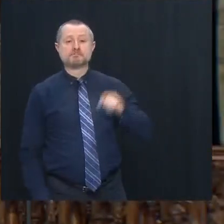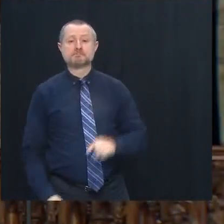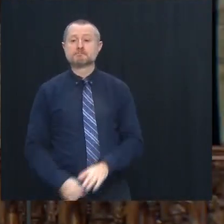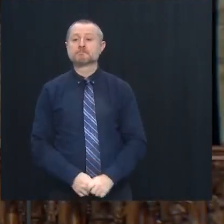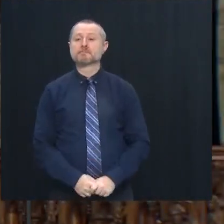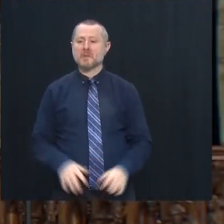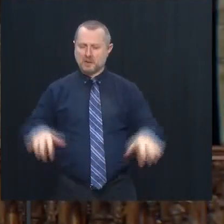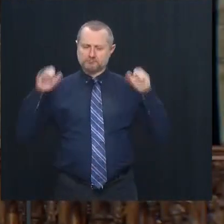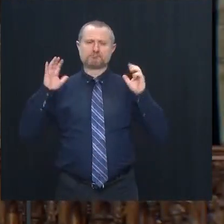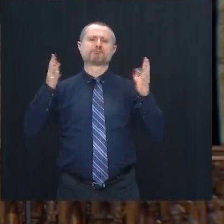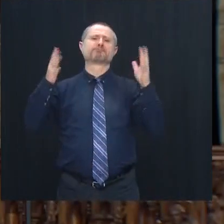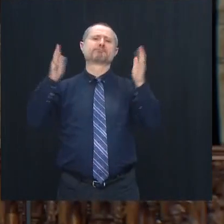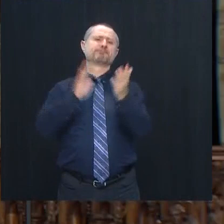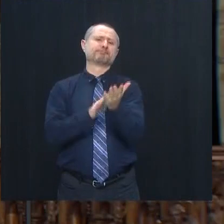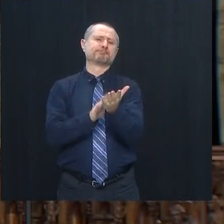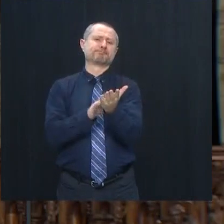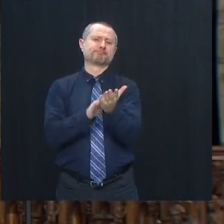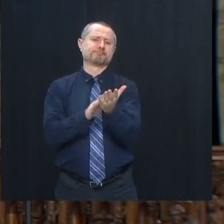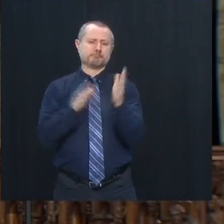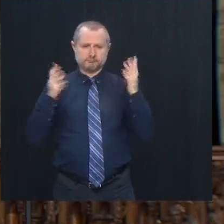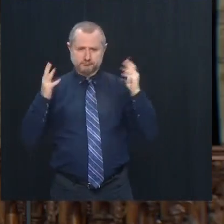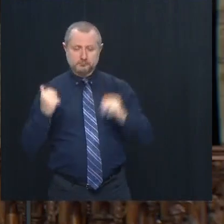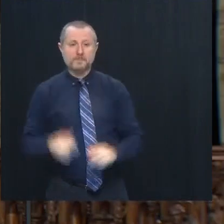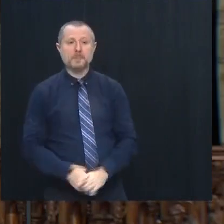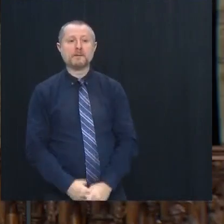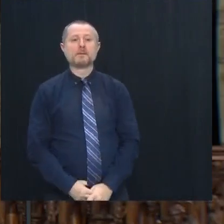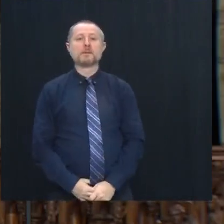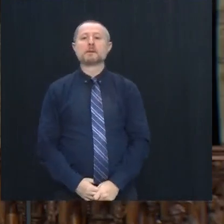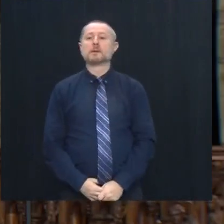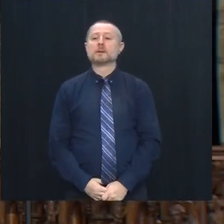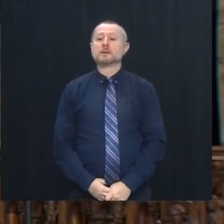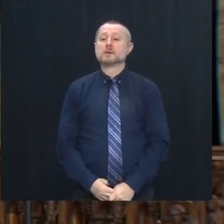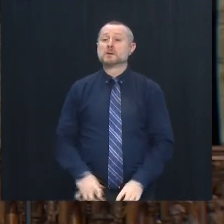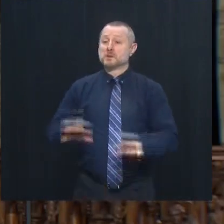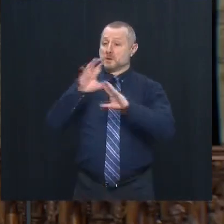BUCKS. AND YOU'RE NOT GOING TO GET AWAY